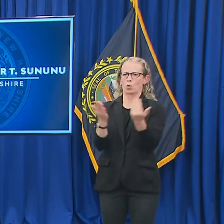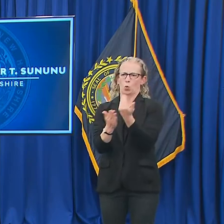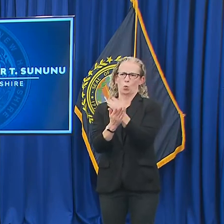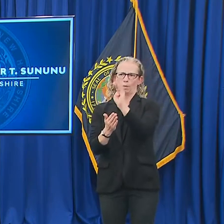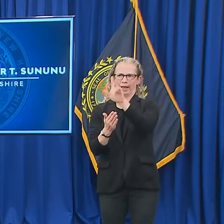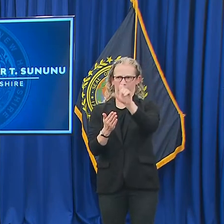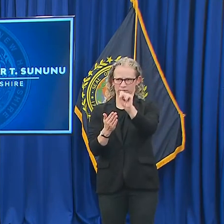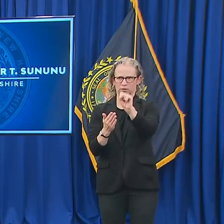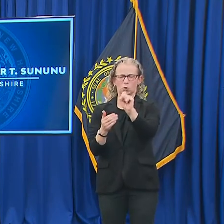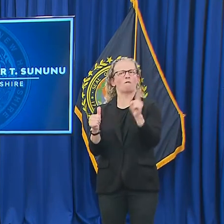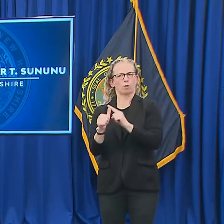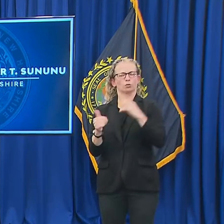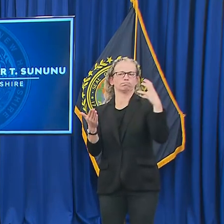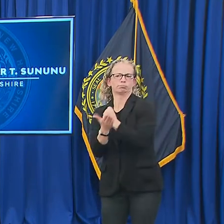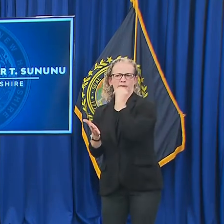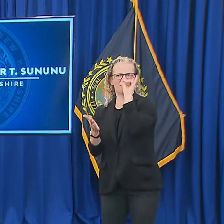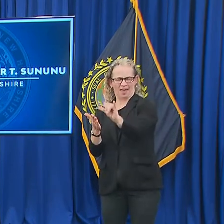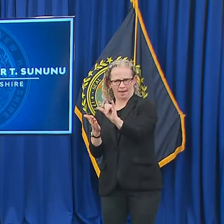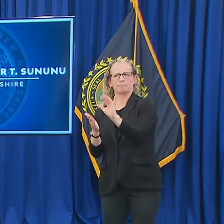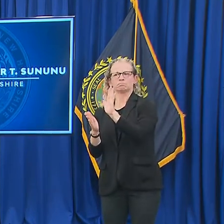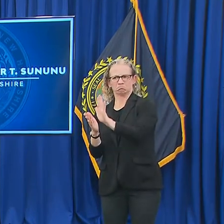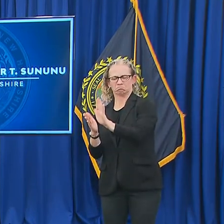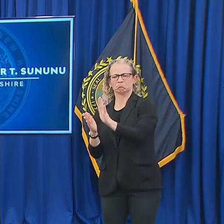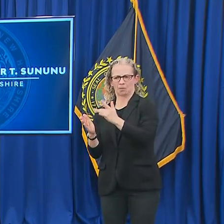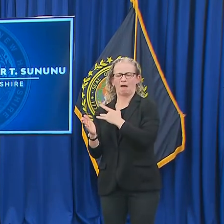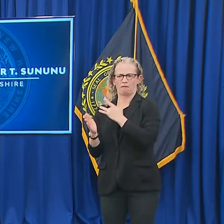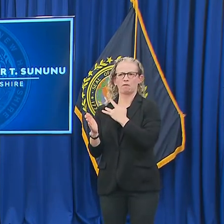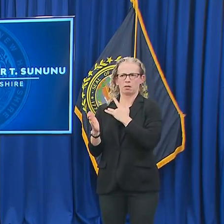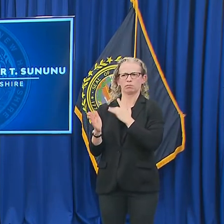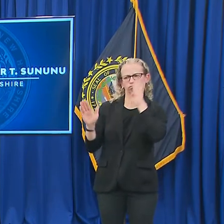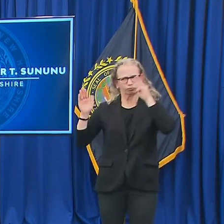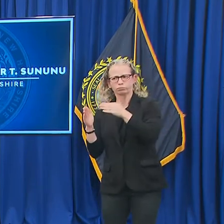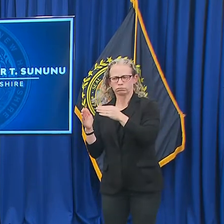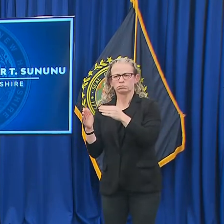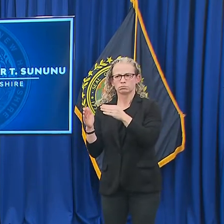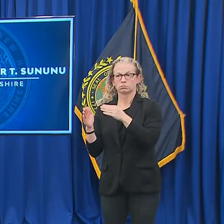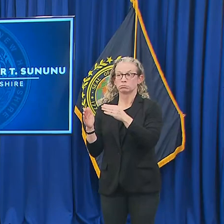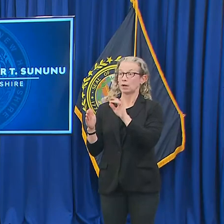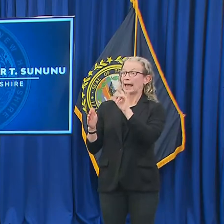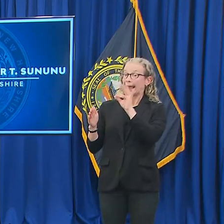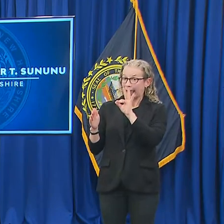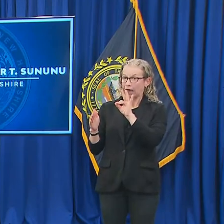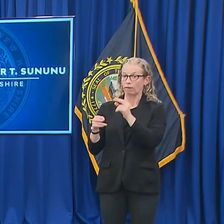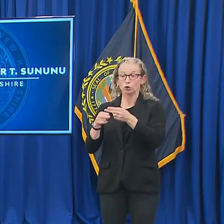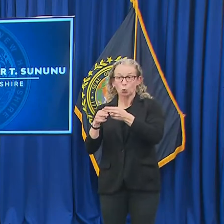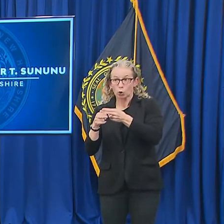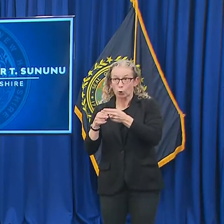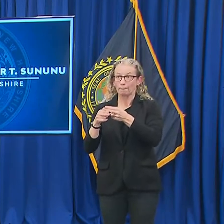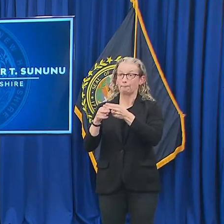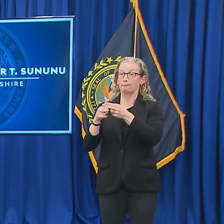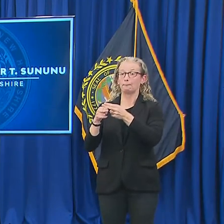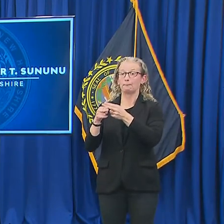to have not just the political variety. But also that experiential variety where it would be terrific.